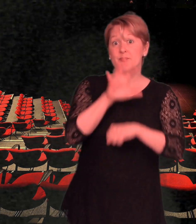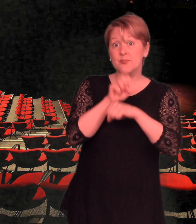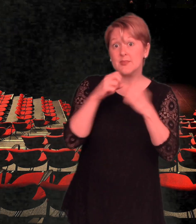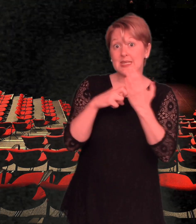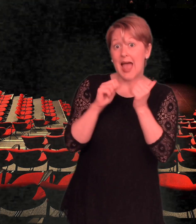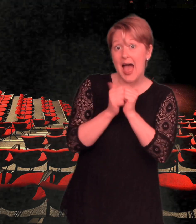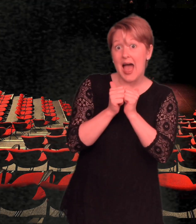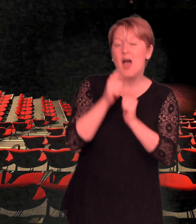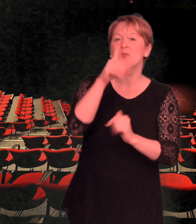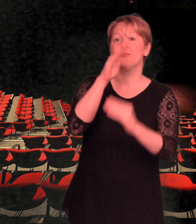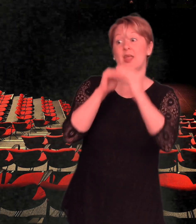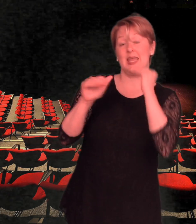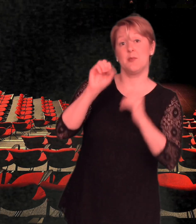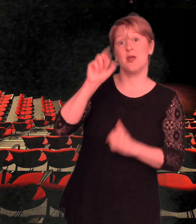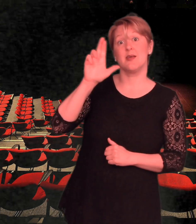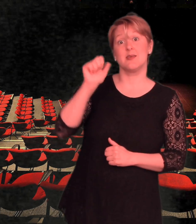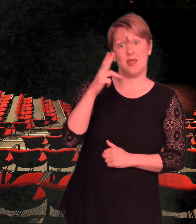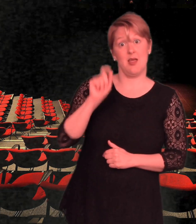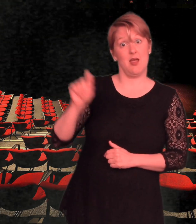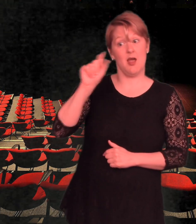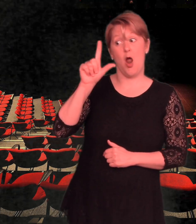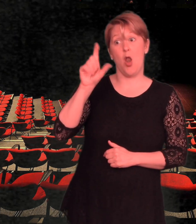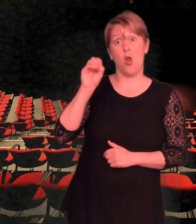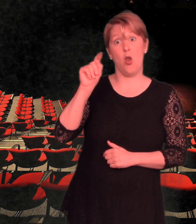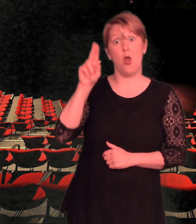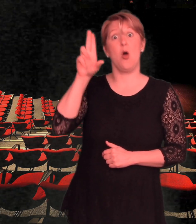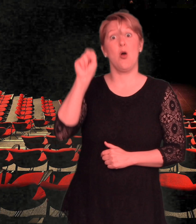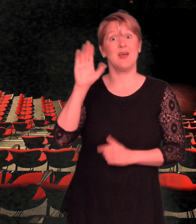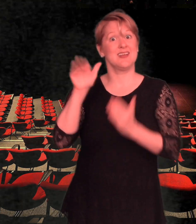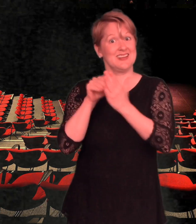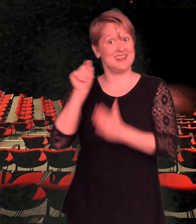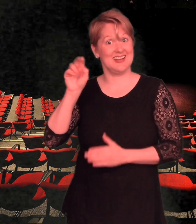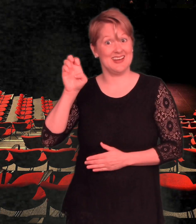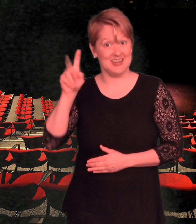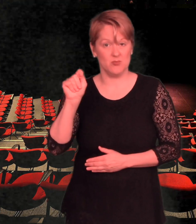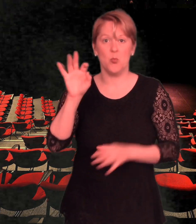To book a ticket, email to sarah@lotuscentre.net